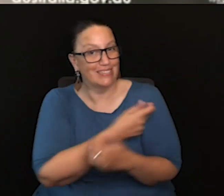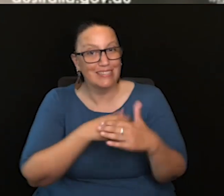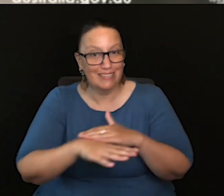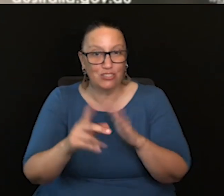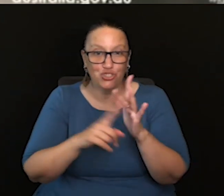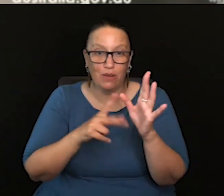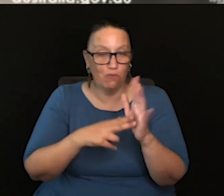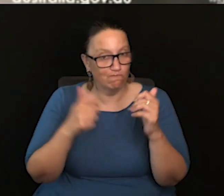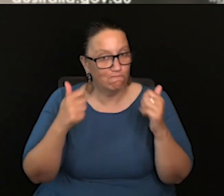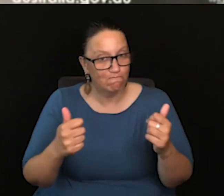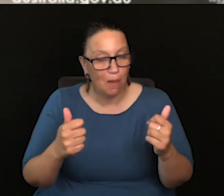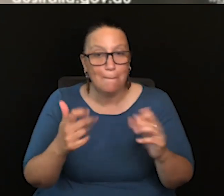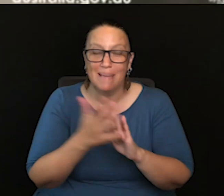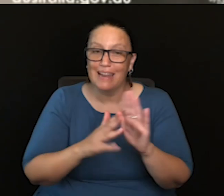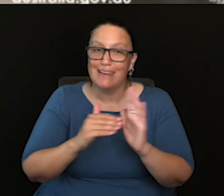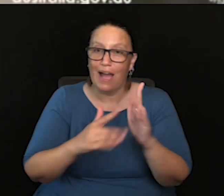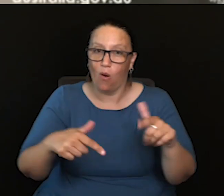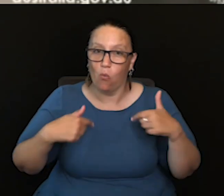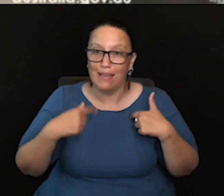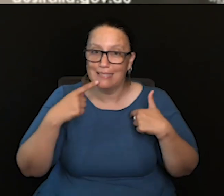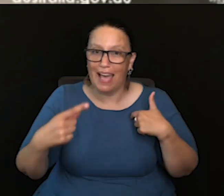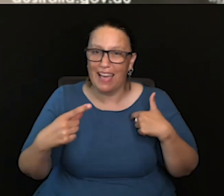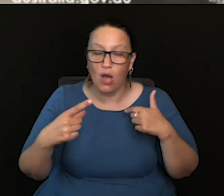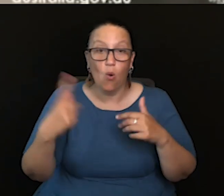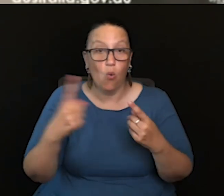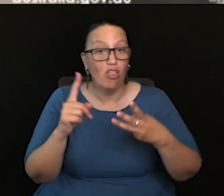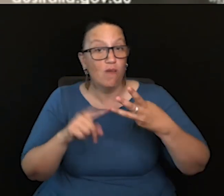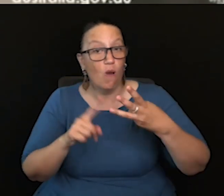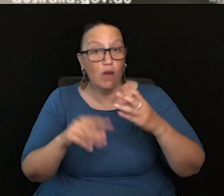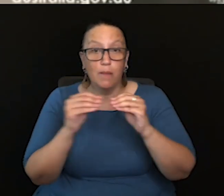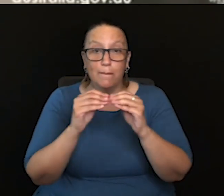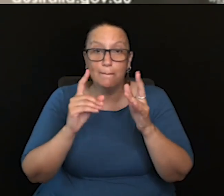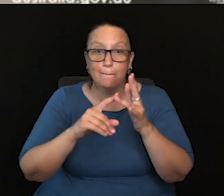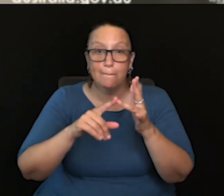we are now opening and expanding eligibility for the booster program.